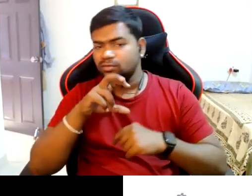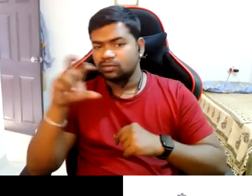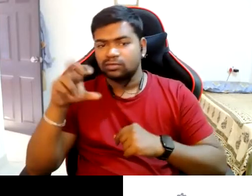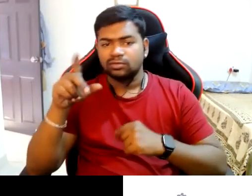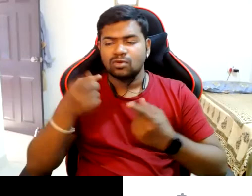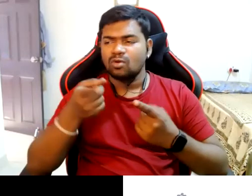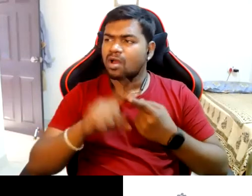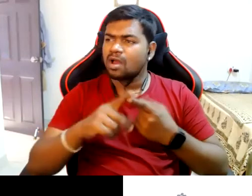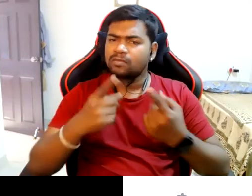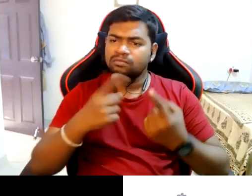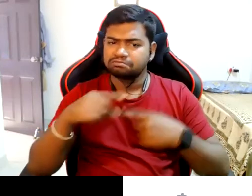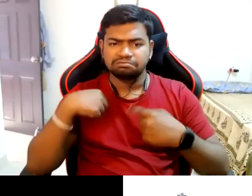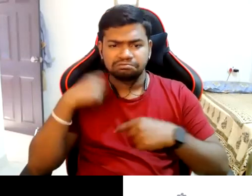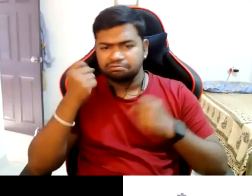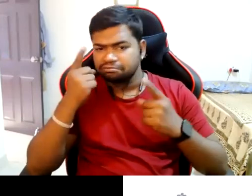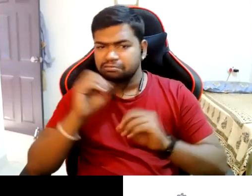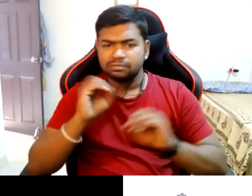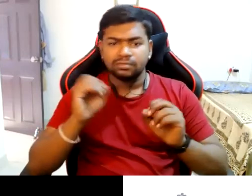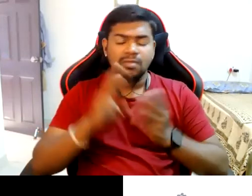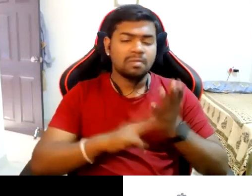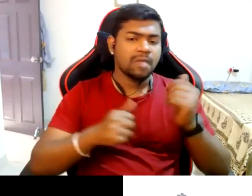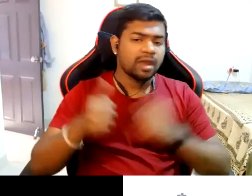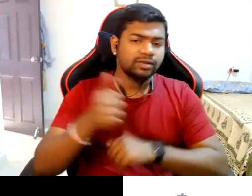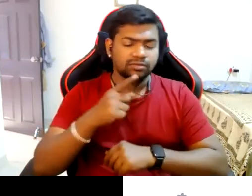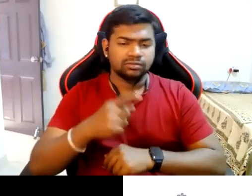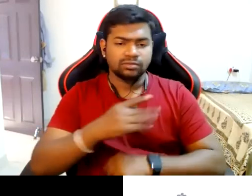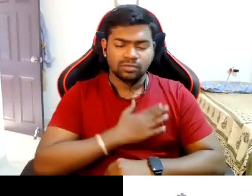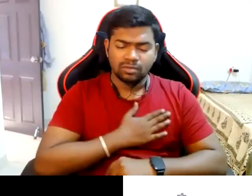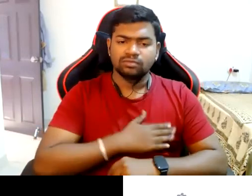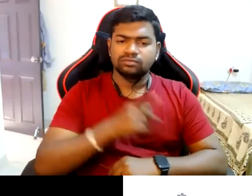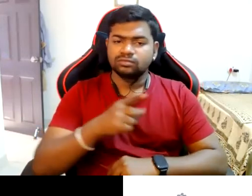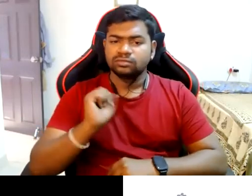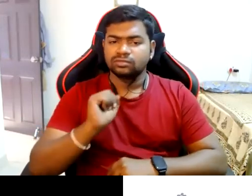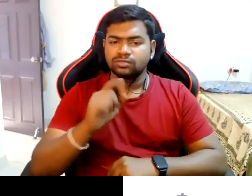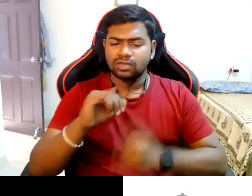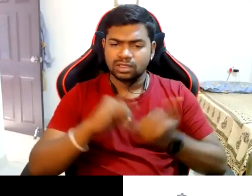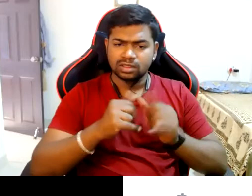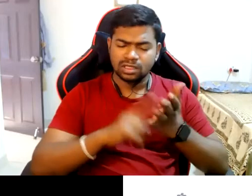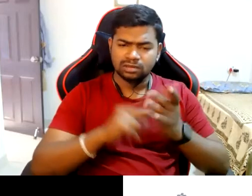going on in the meeting. My manager is very kind. He had told me Sandeep whatever problems you have,